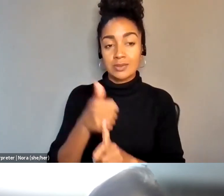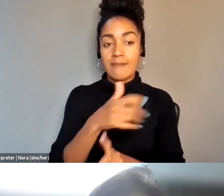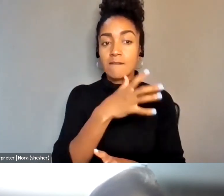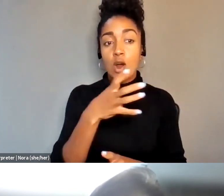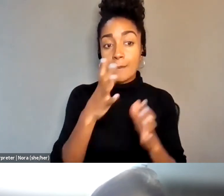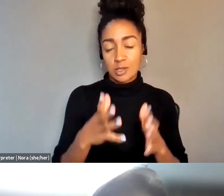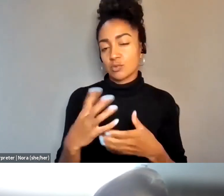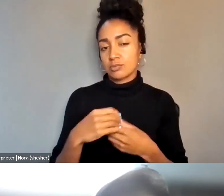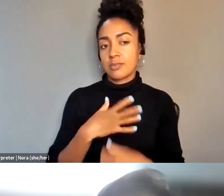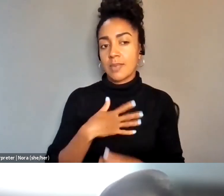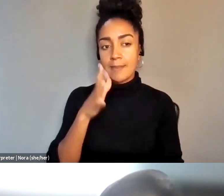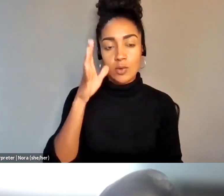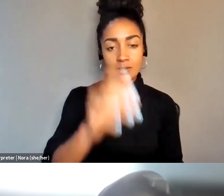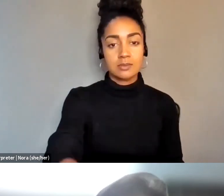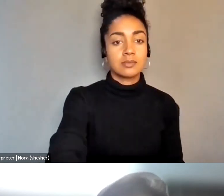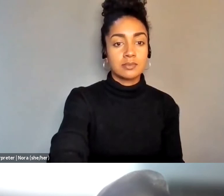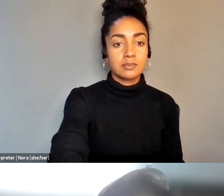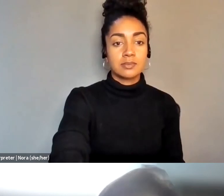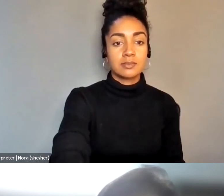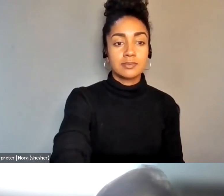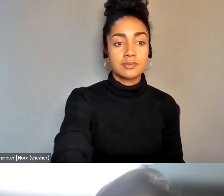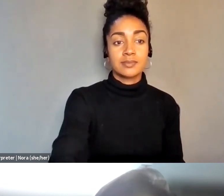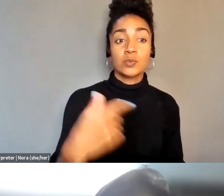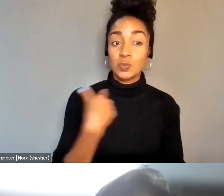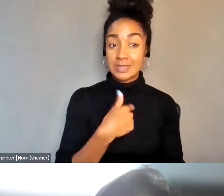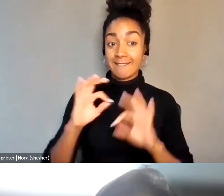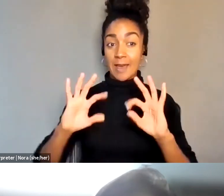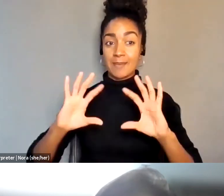We are a family of four: my father and mother, my older brother, and me.